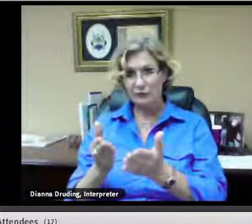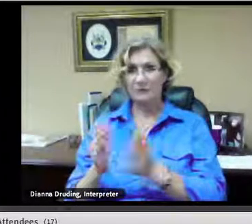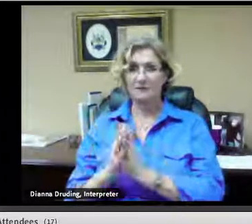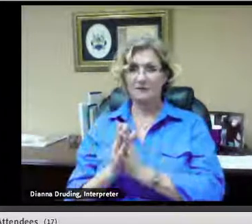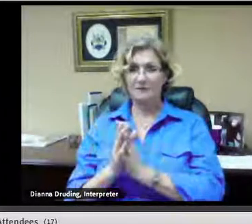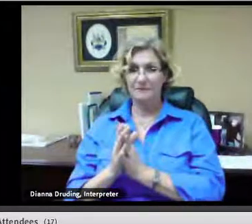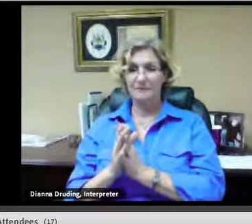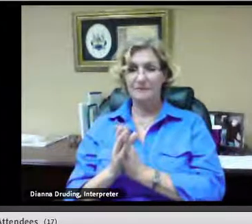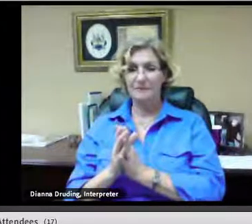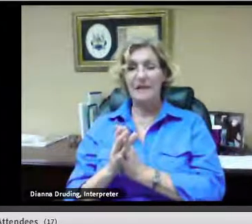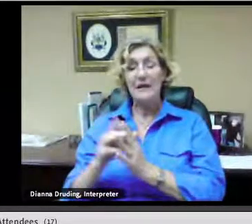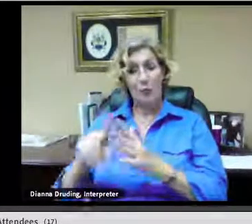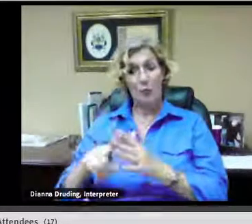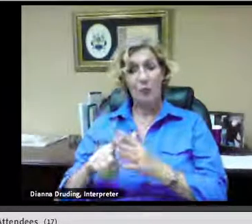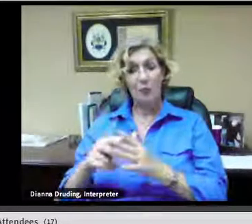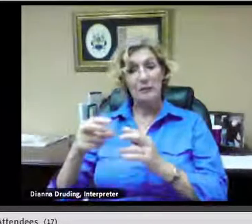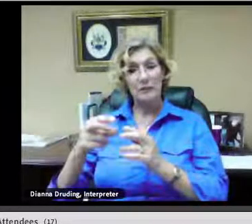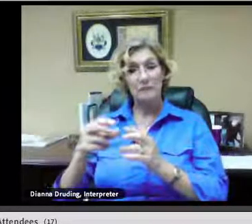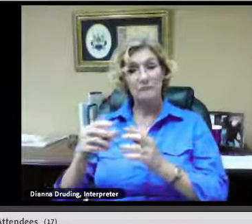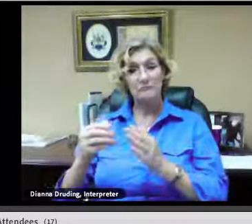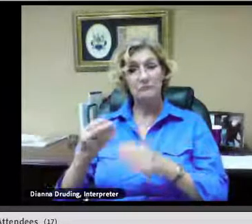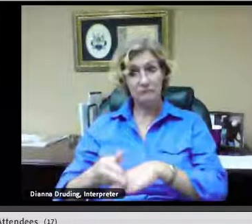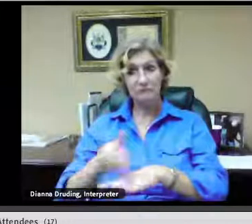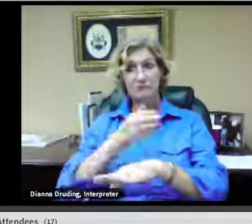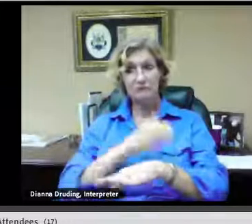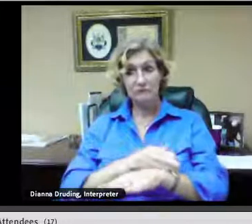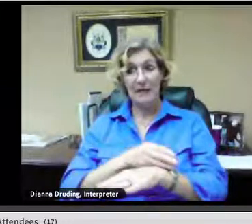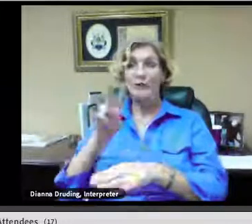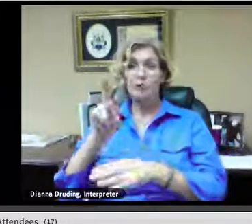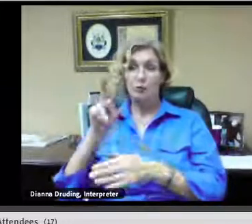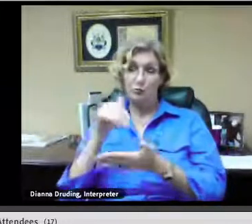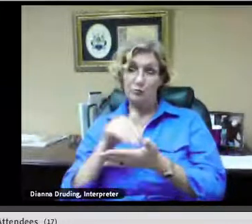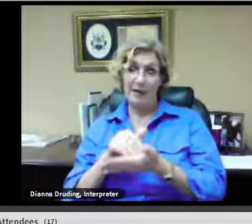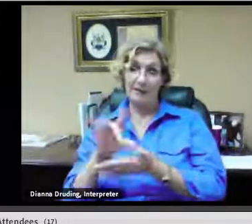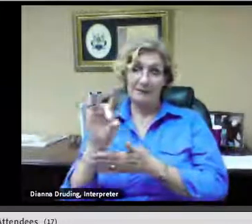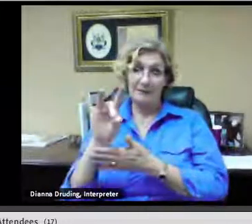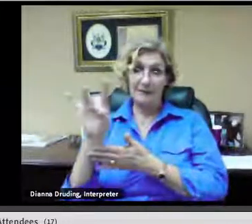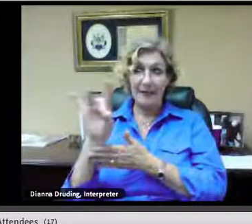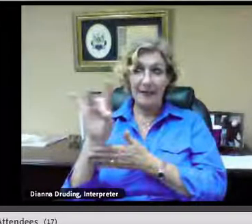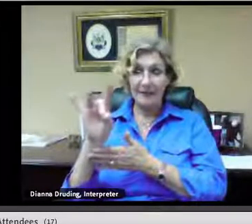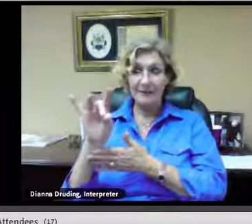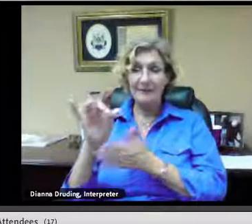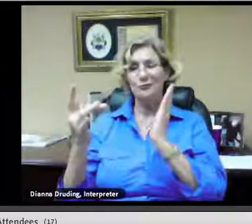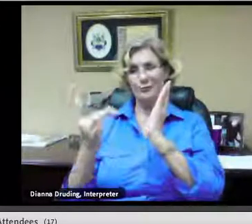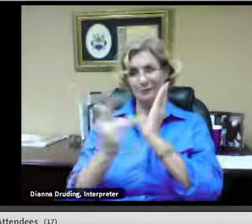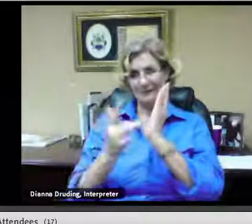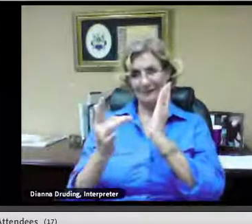primarily to get that technological component in there. I think that it's, you know, important to understand,